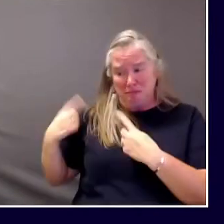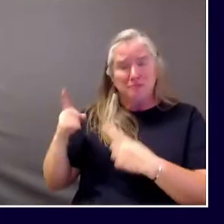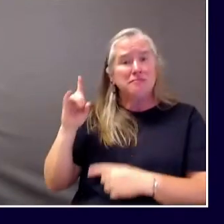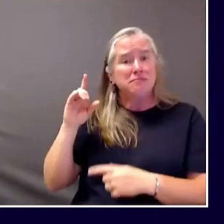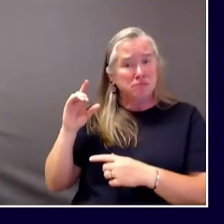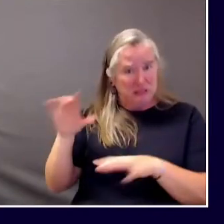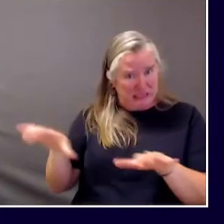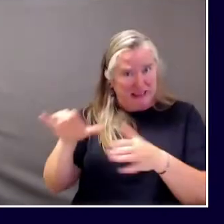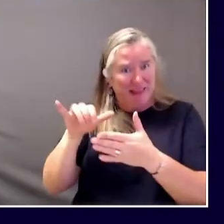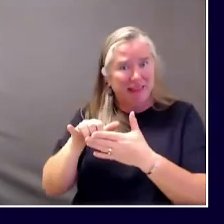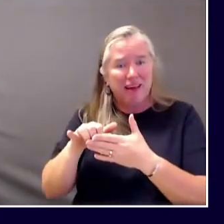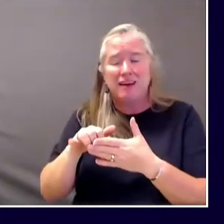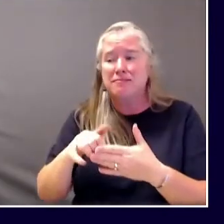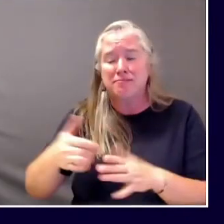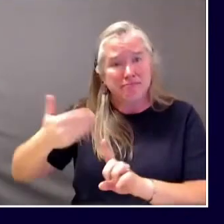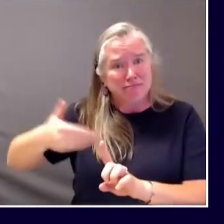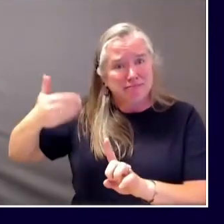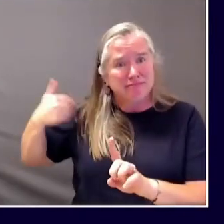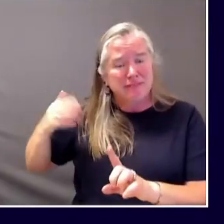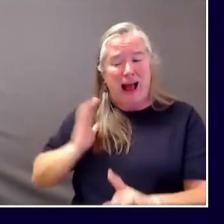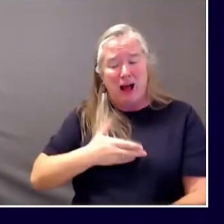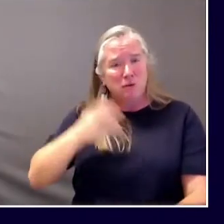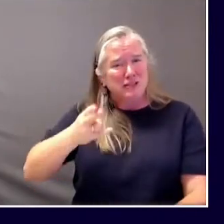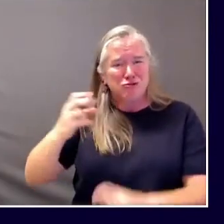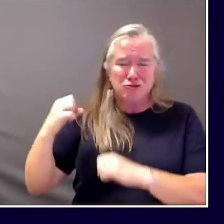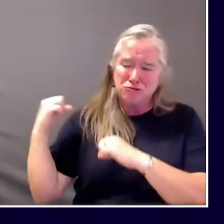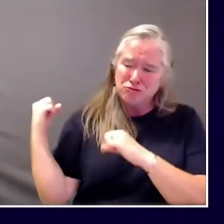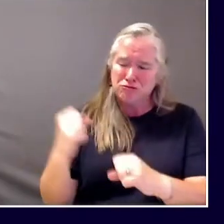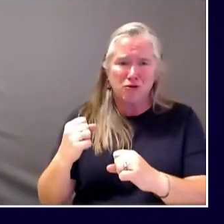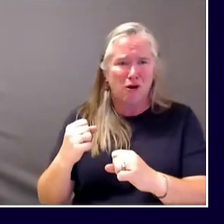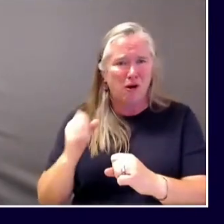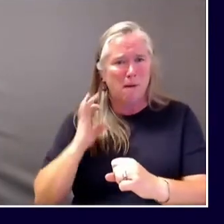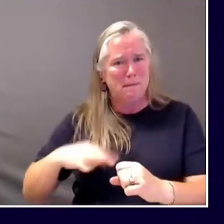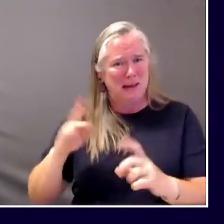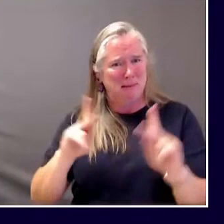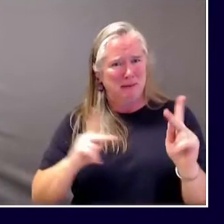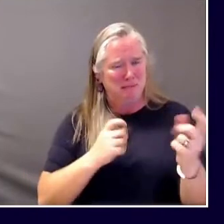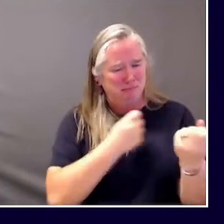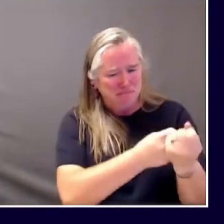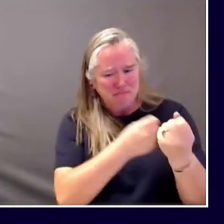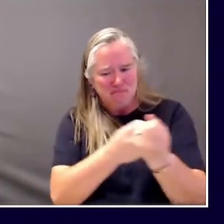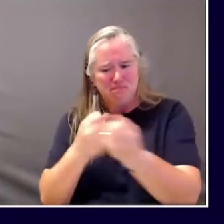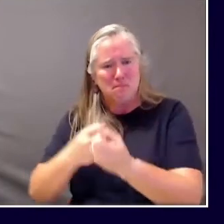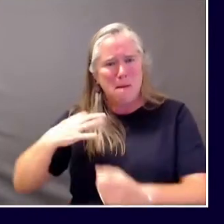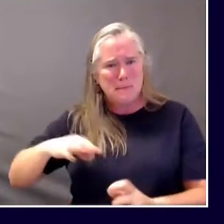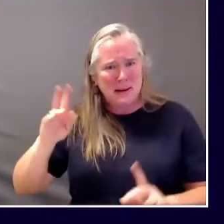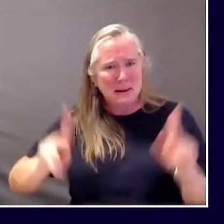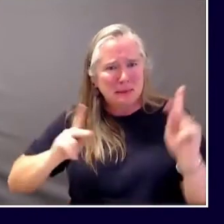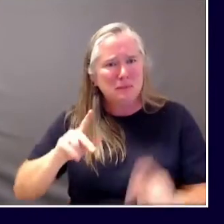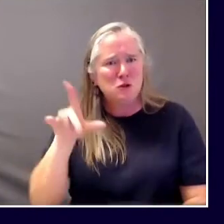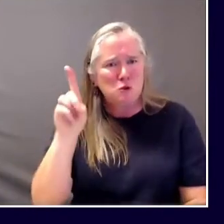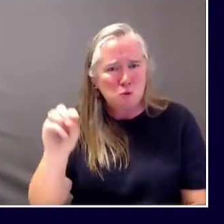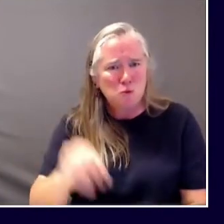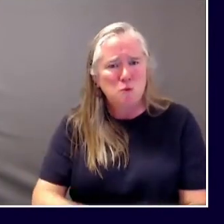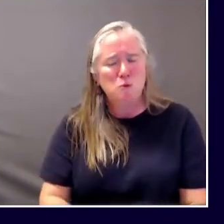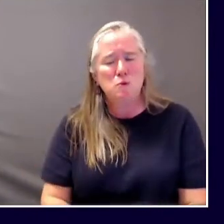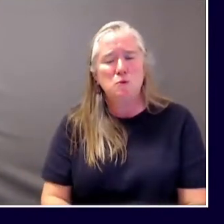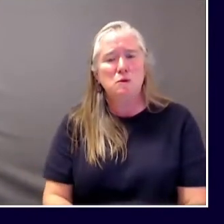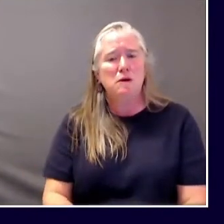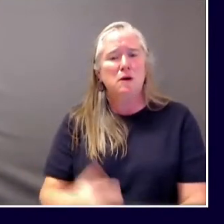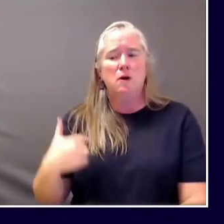over many decades in our history